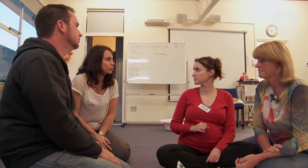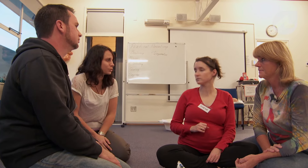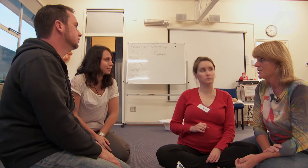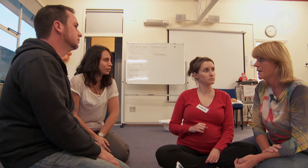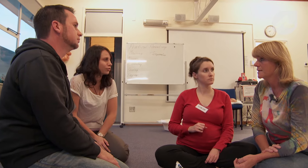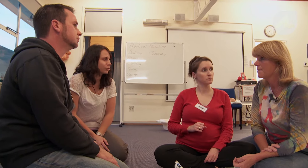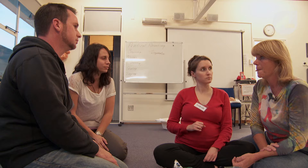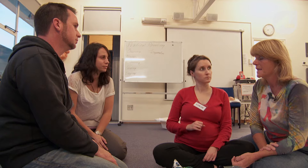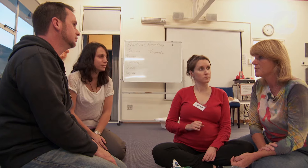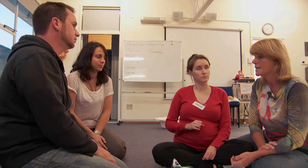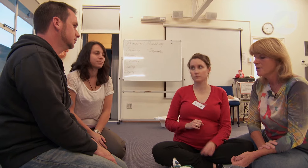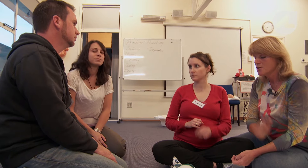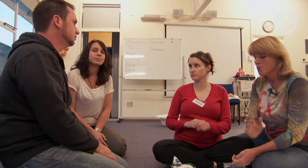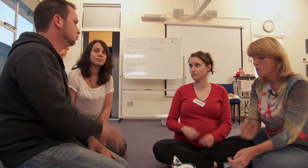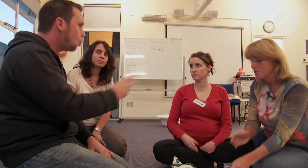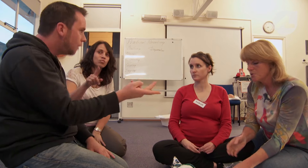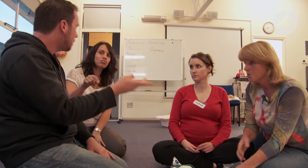That's right.